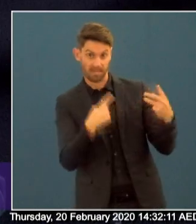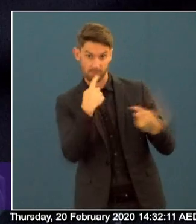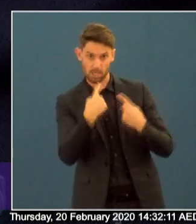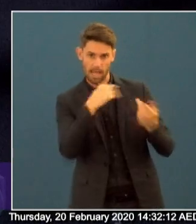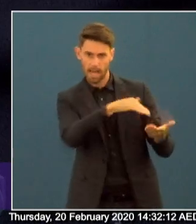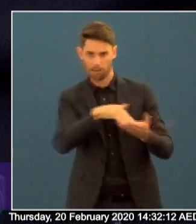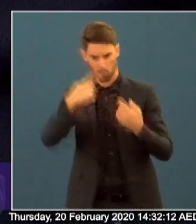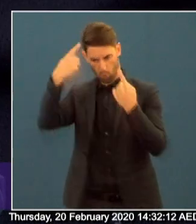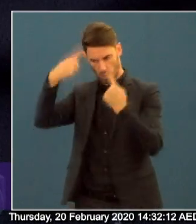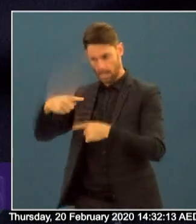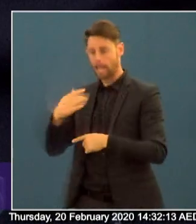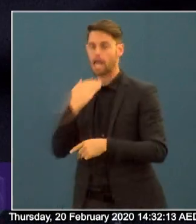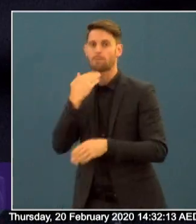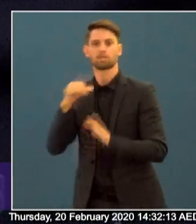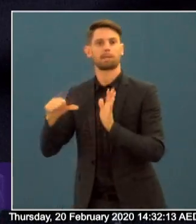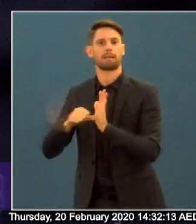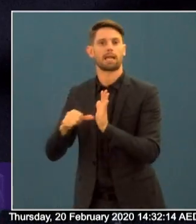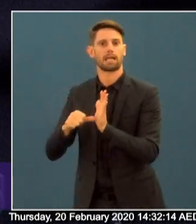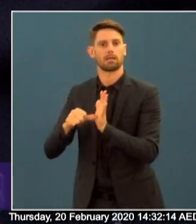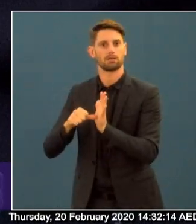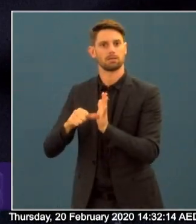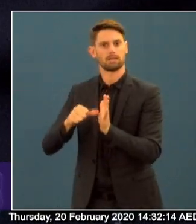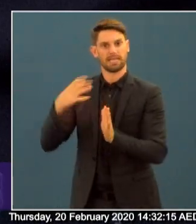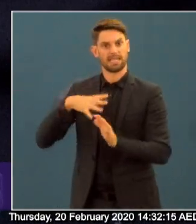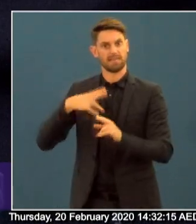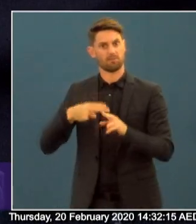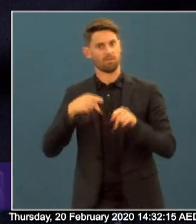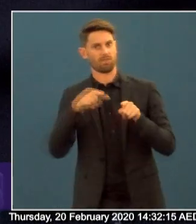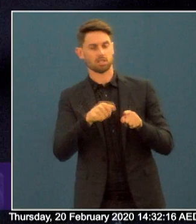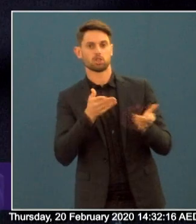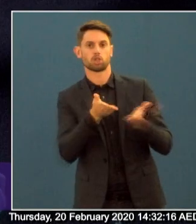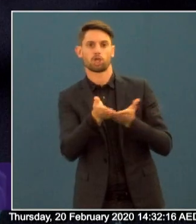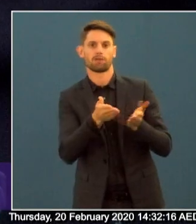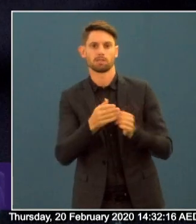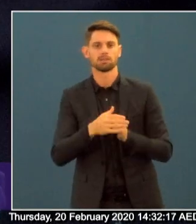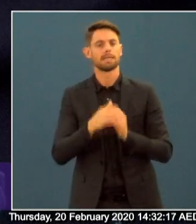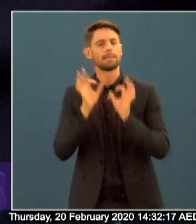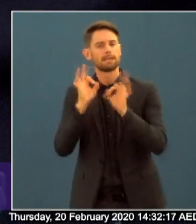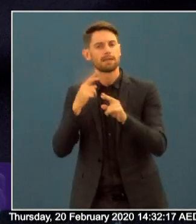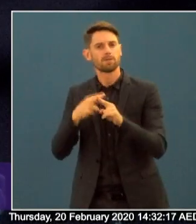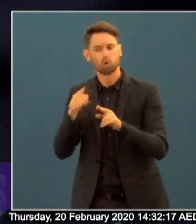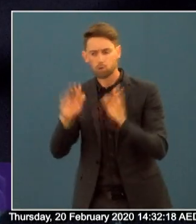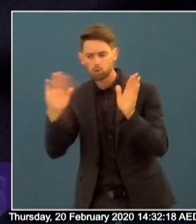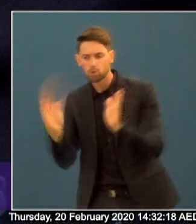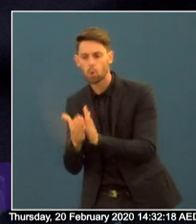acute hospital separations, which essentially mean episodes of care and discharge from hospital.